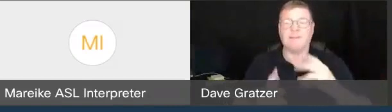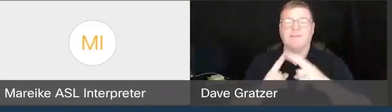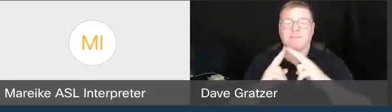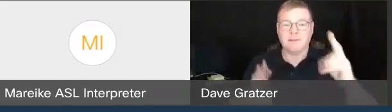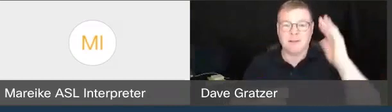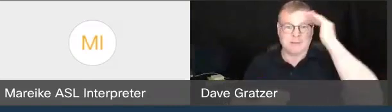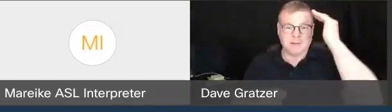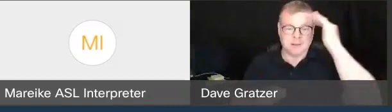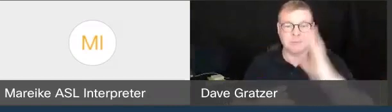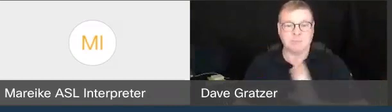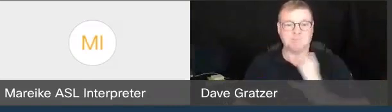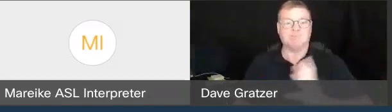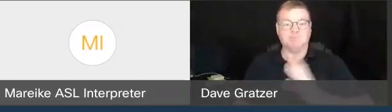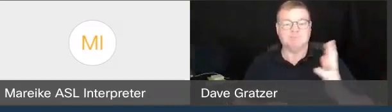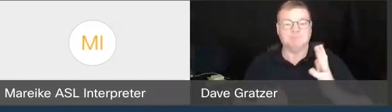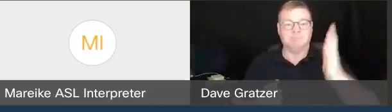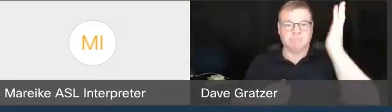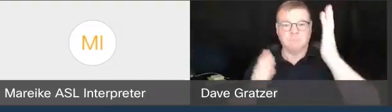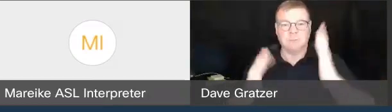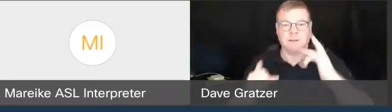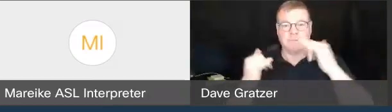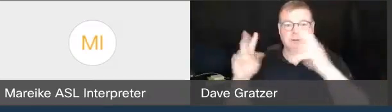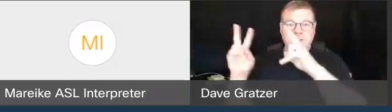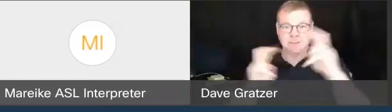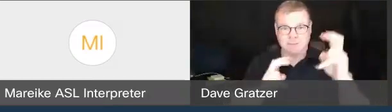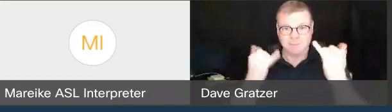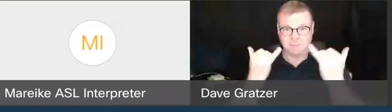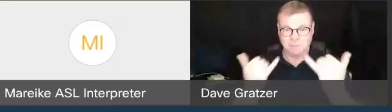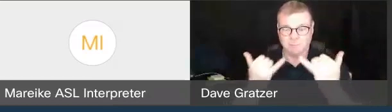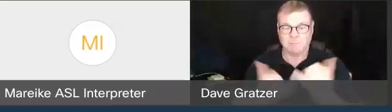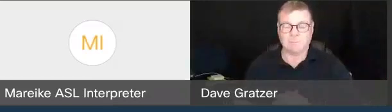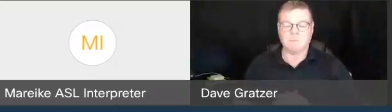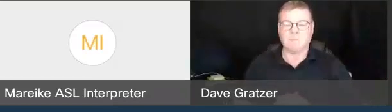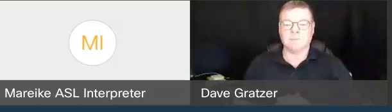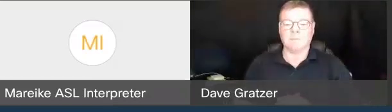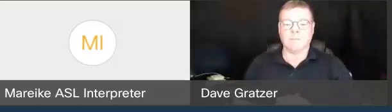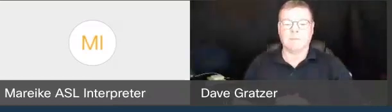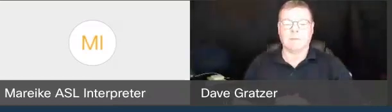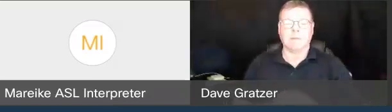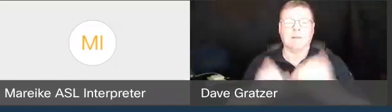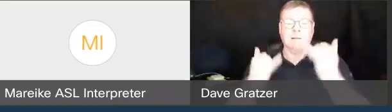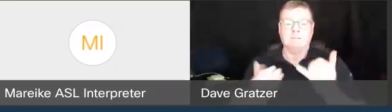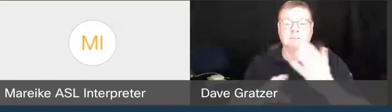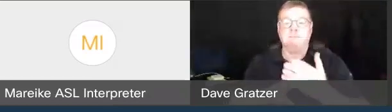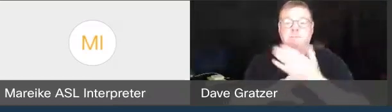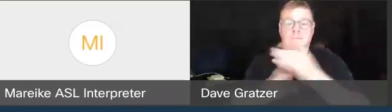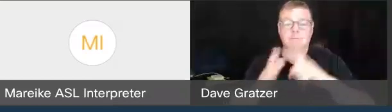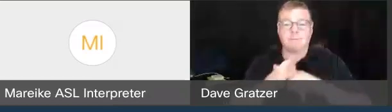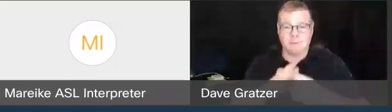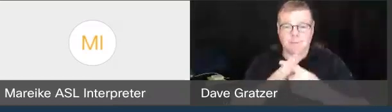and distinguished presenters for our topics today. So now before we get started, I do wanna let you